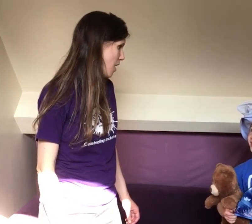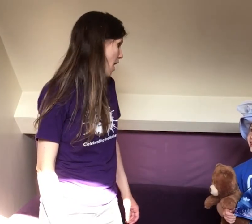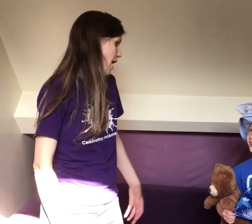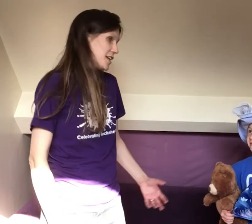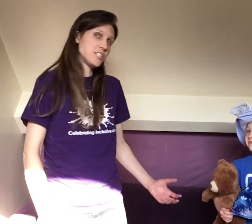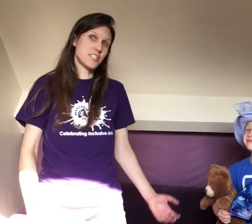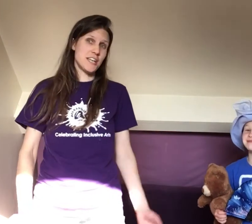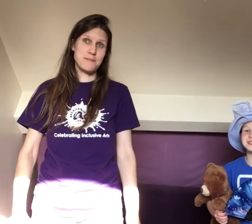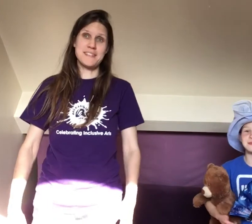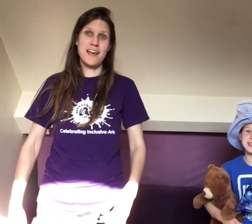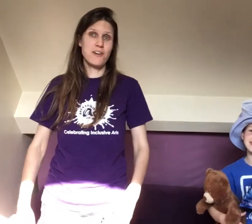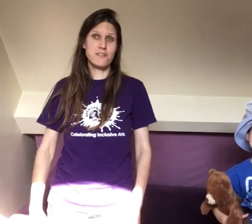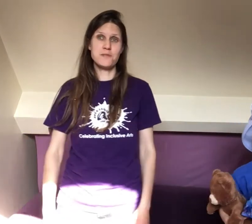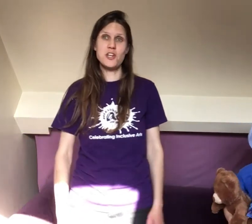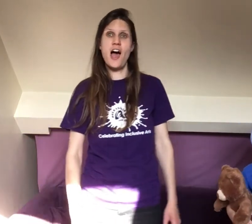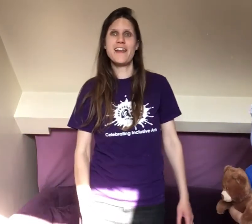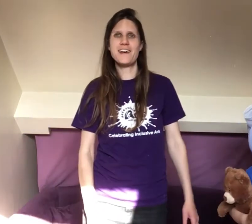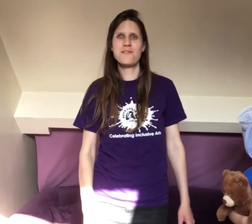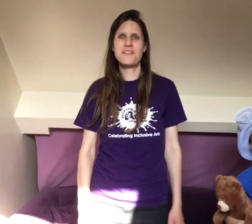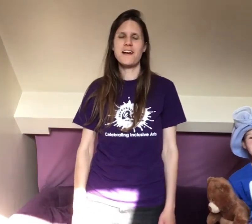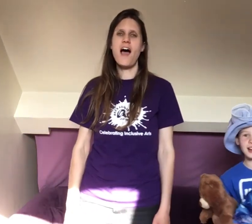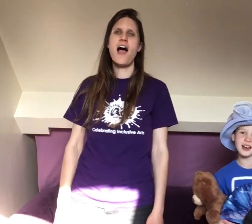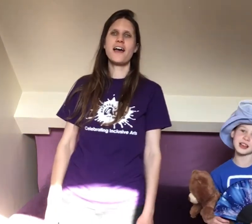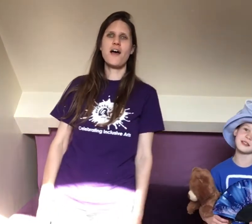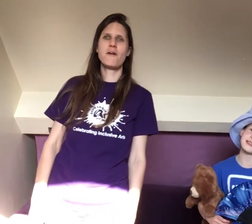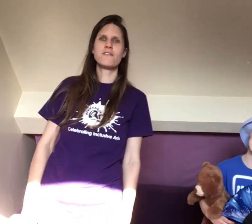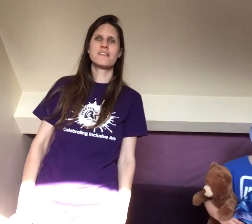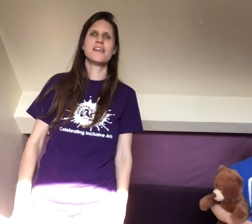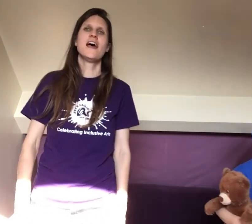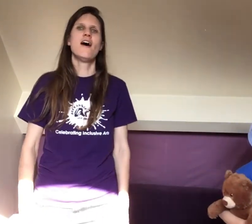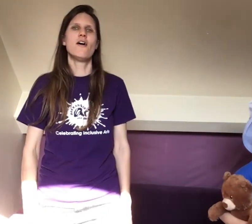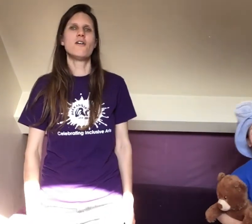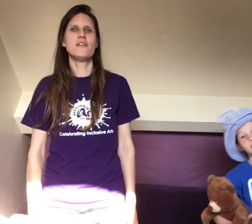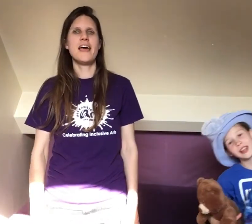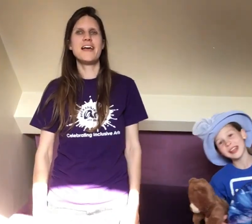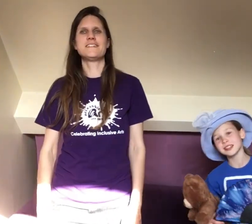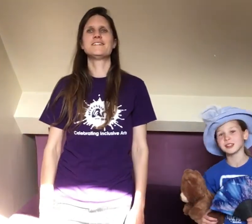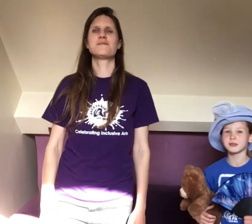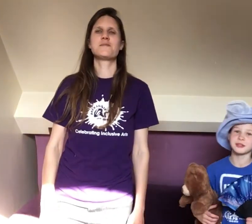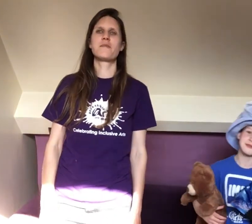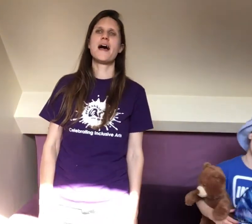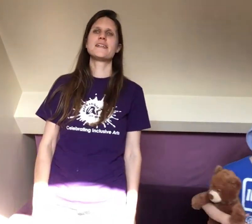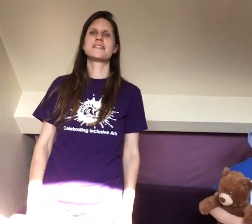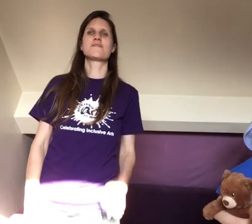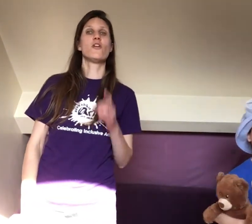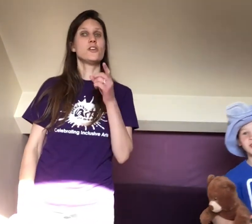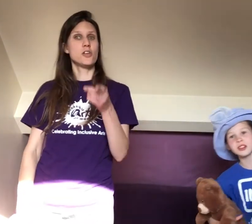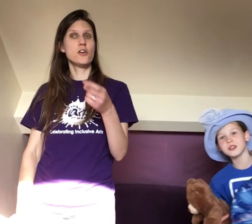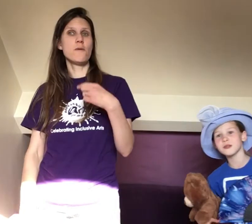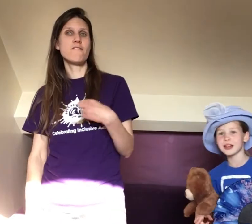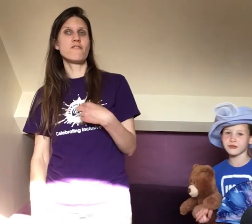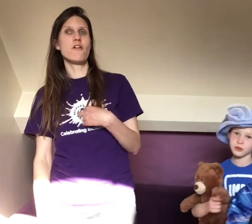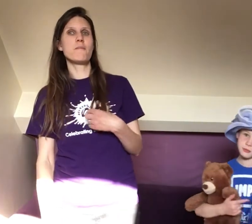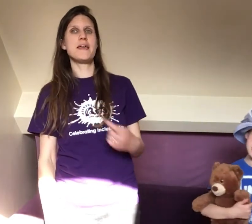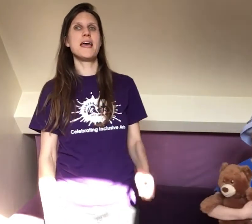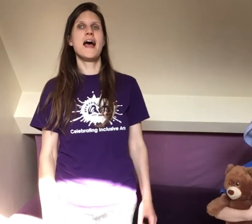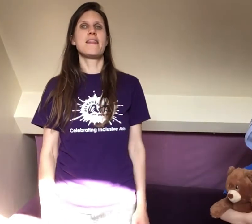My ship sailed from China with a cargo of tea, all laden with presents for you and for me.